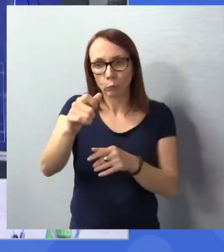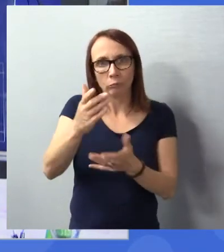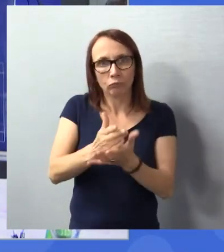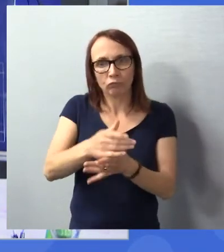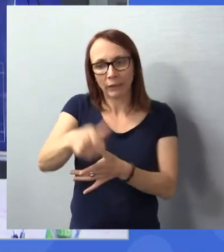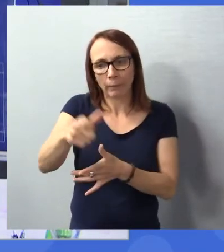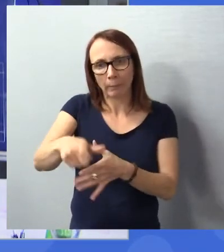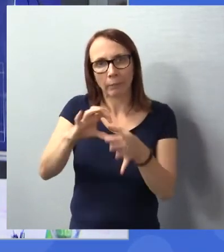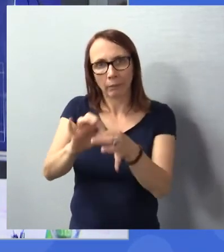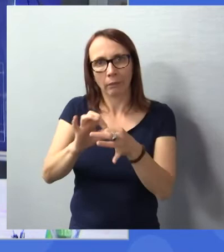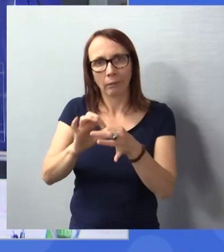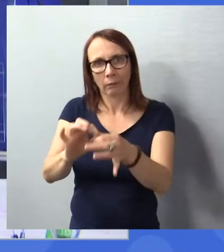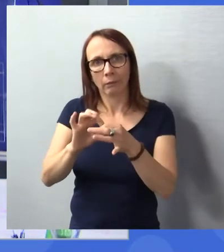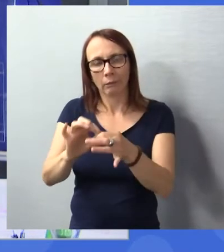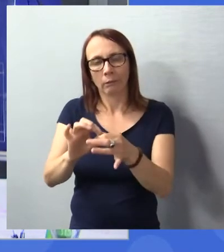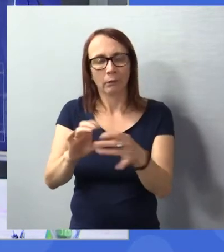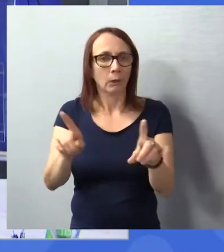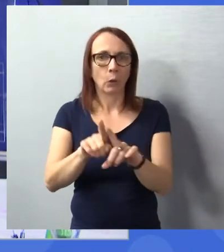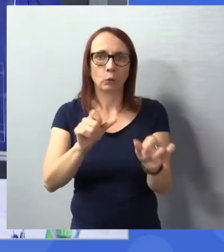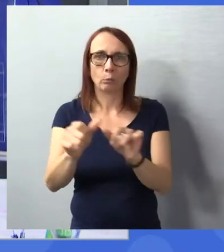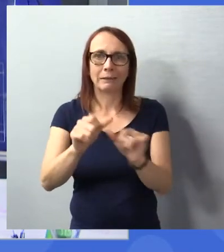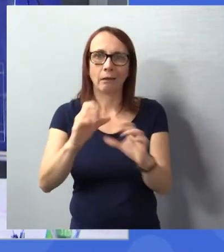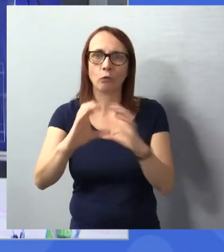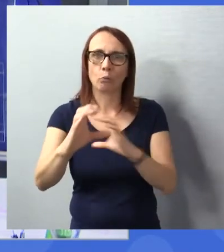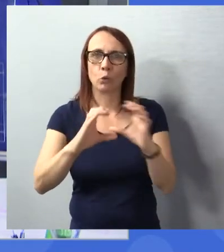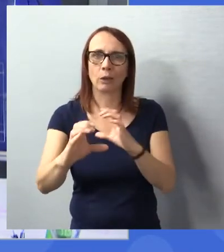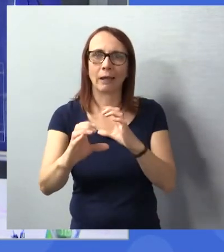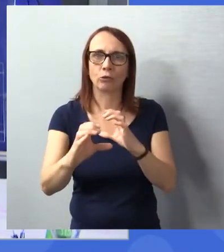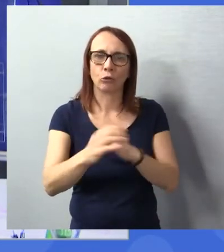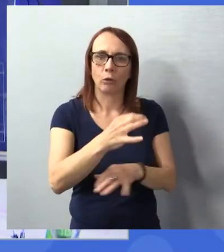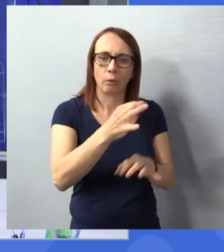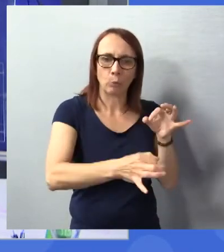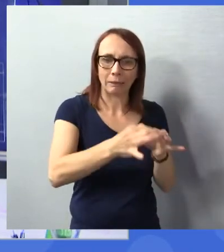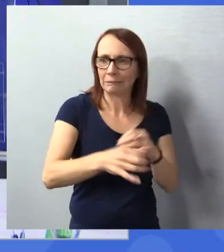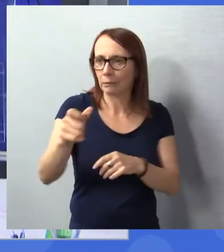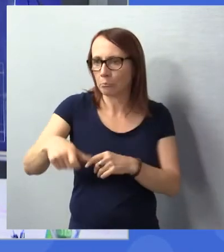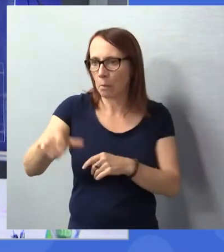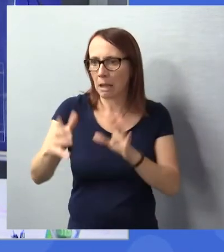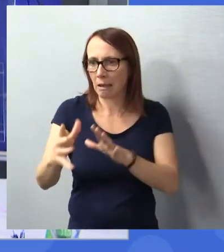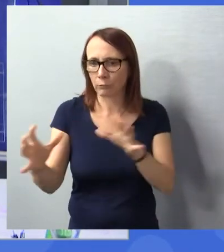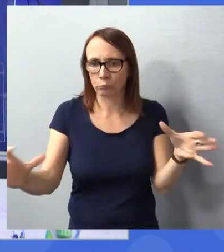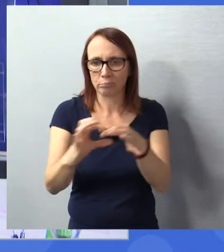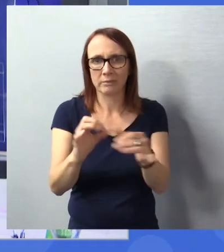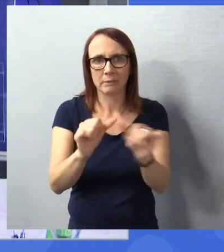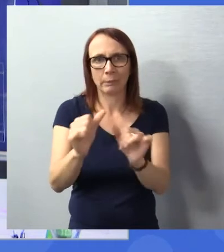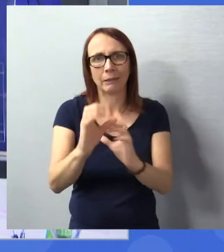on to better communication between us all between politicians and members of the public and almost creating like a public platform where members of the